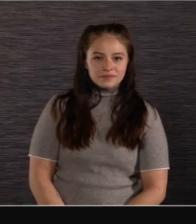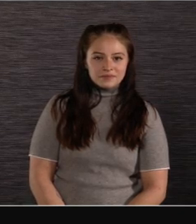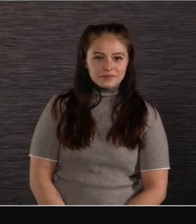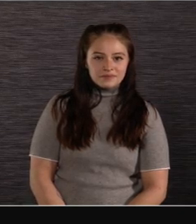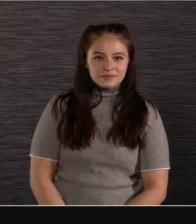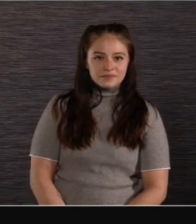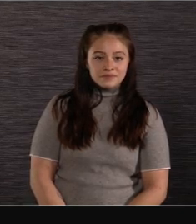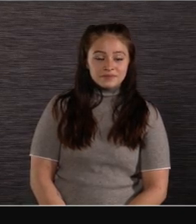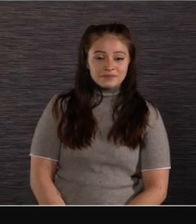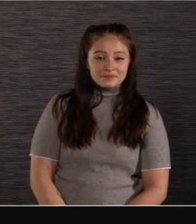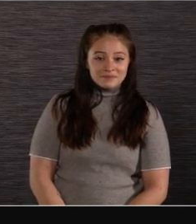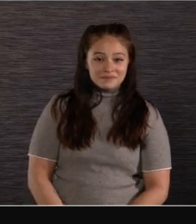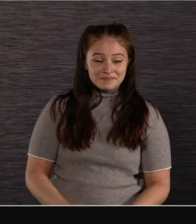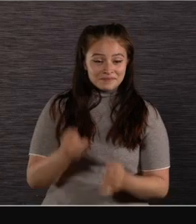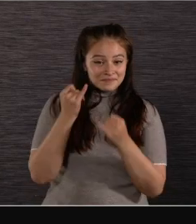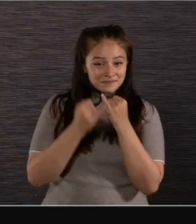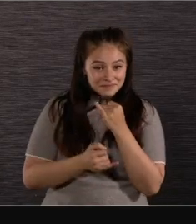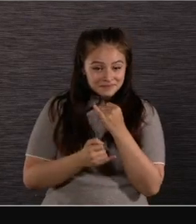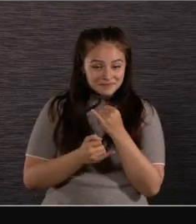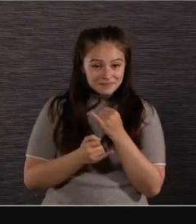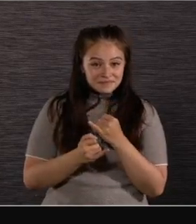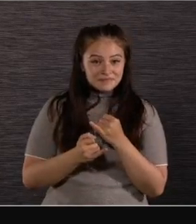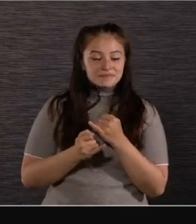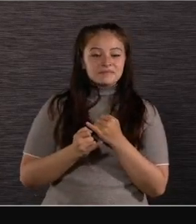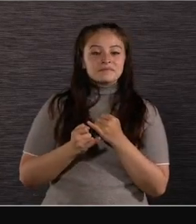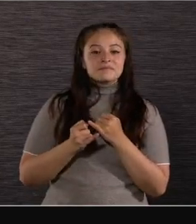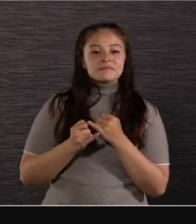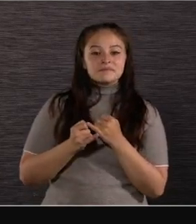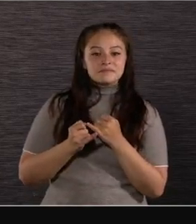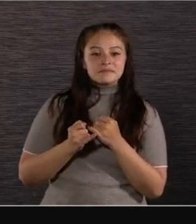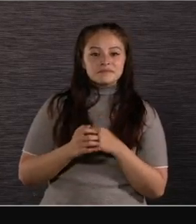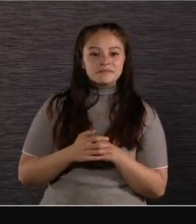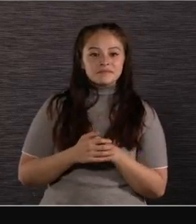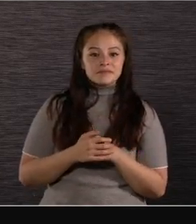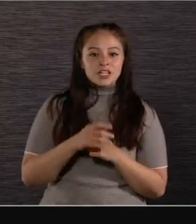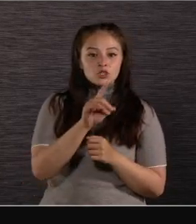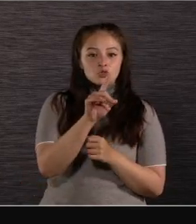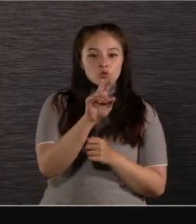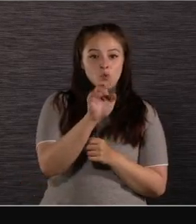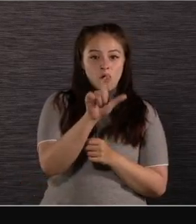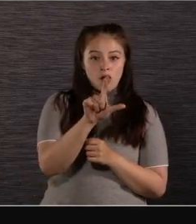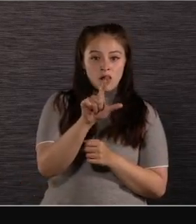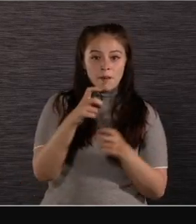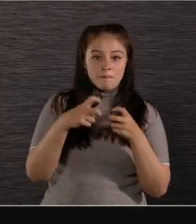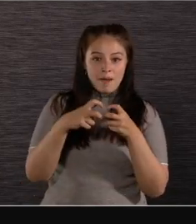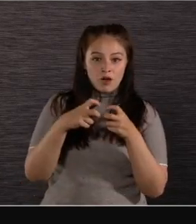And then finally, we have dual batteries for redundancy and safe flight